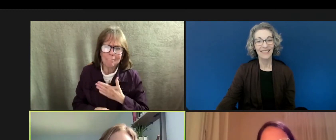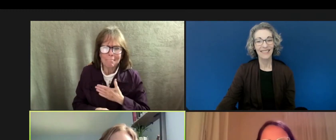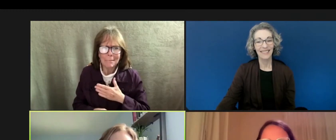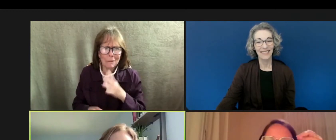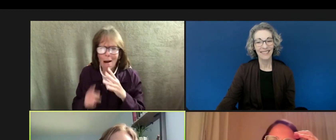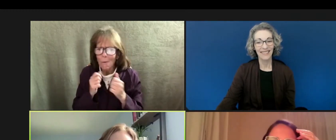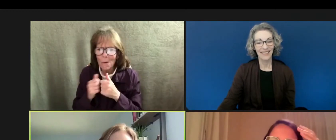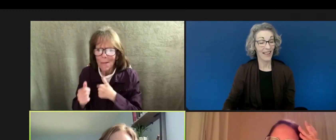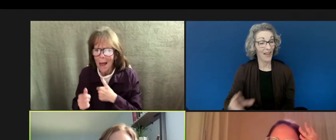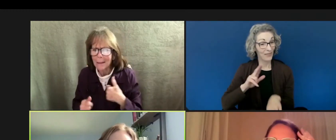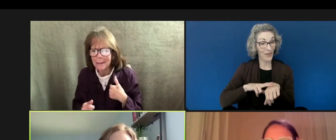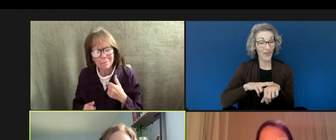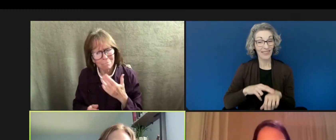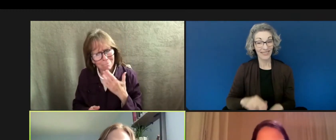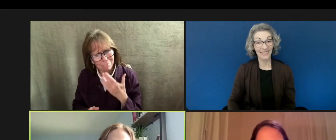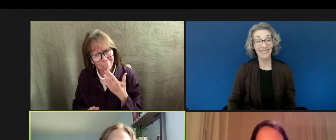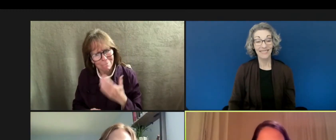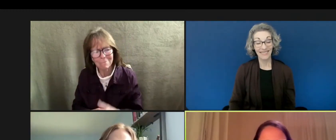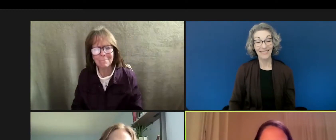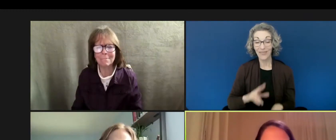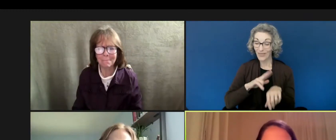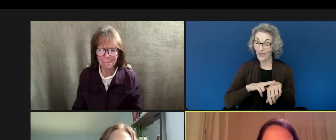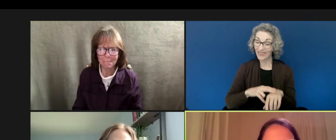I really appreciate it. Of course.